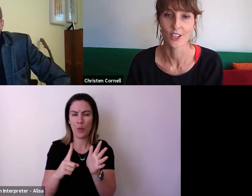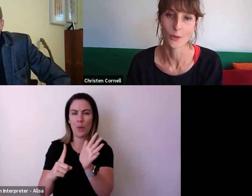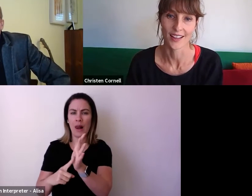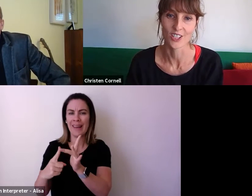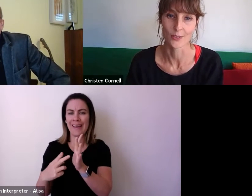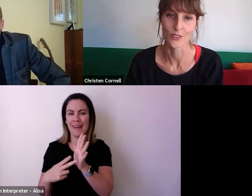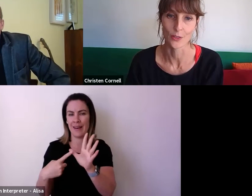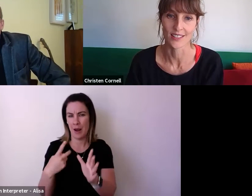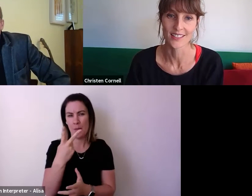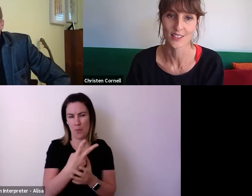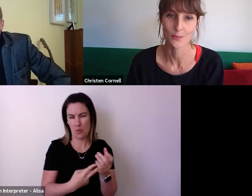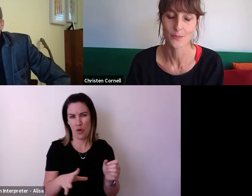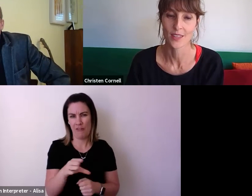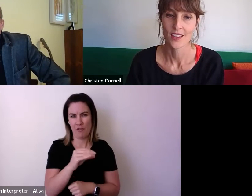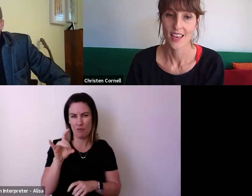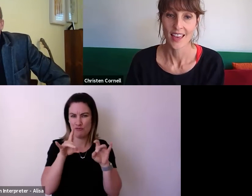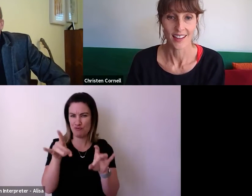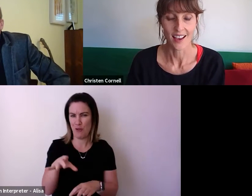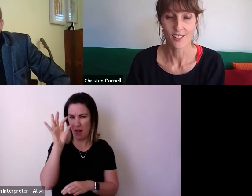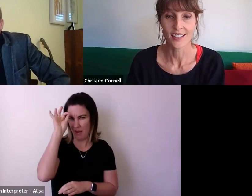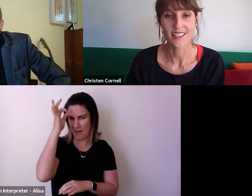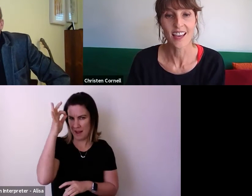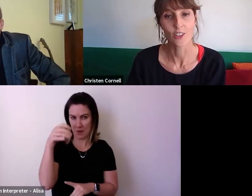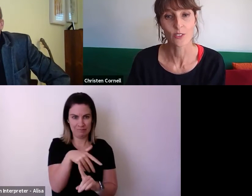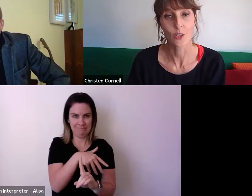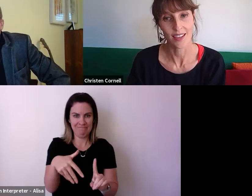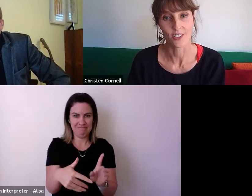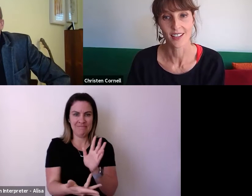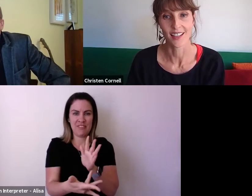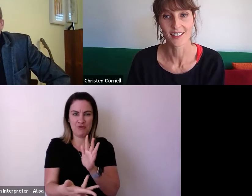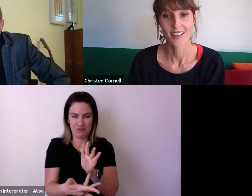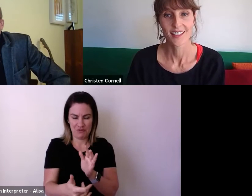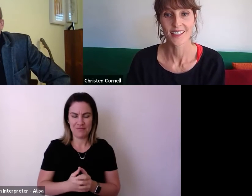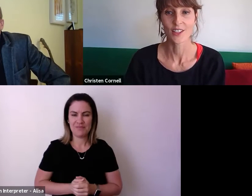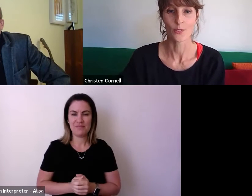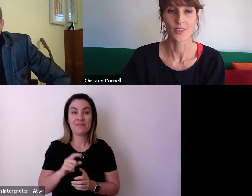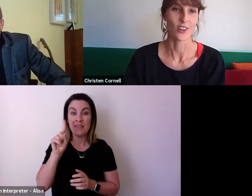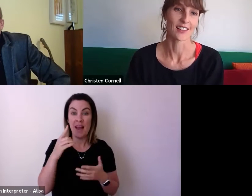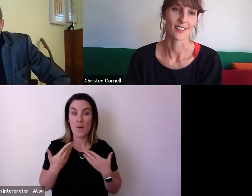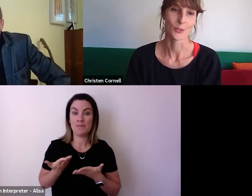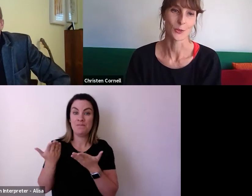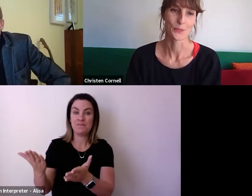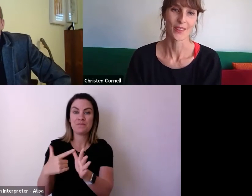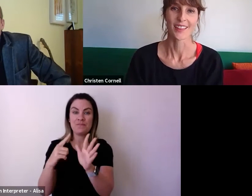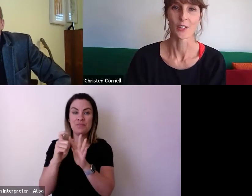and Q and a channels for us. Now I would like to head over to Adrian, CEO of the Estrella counsel.